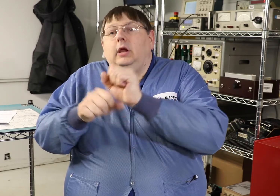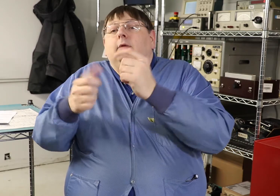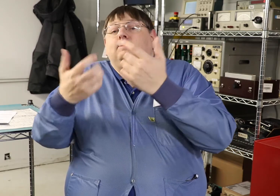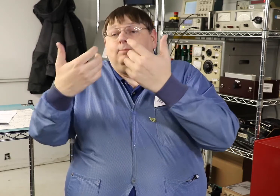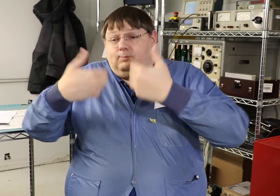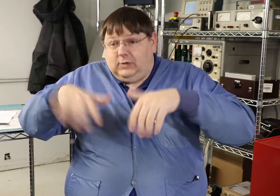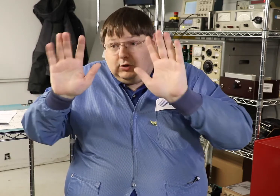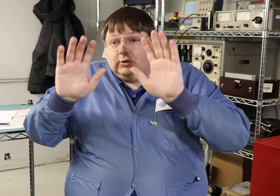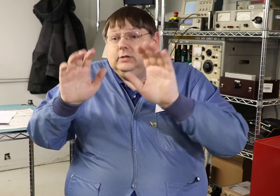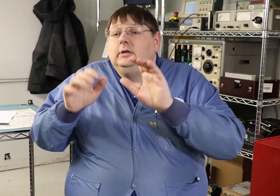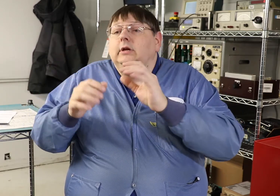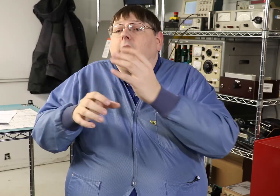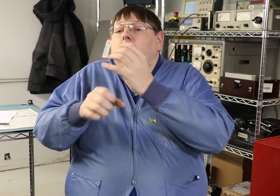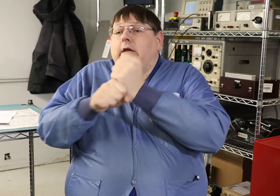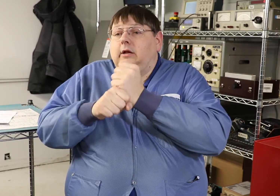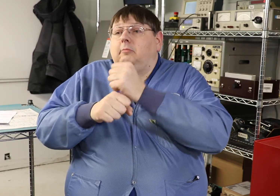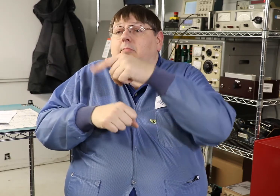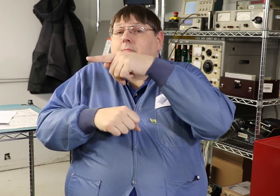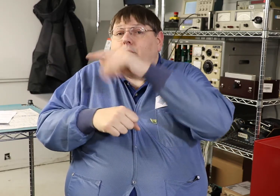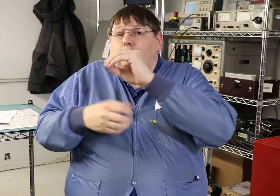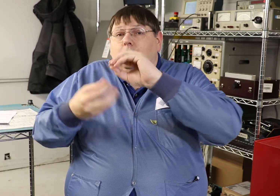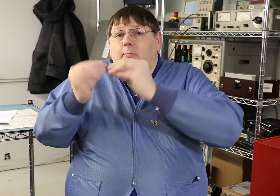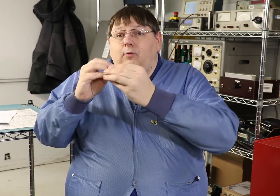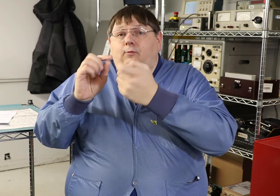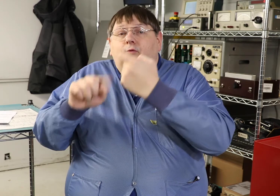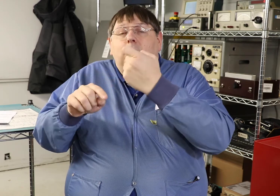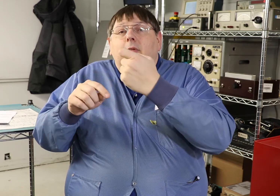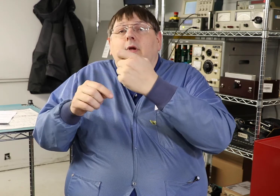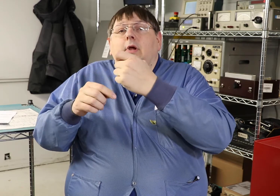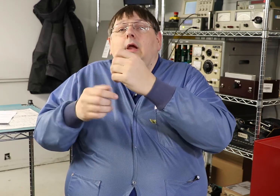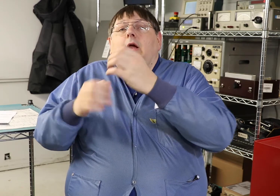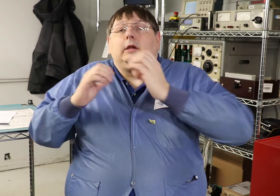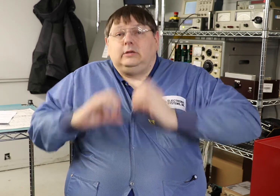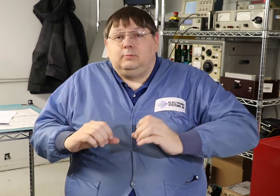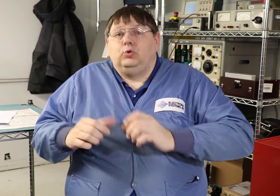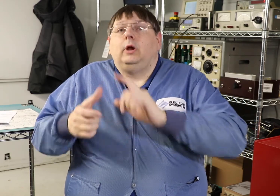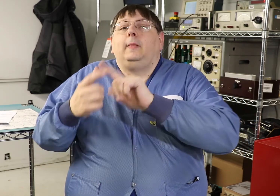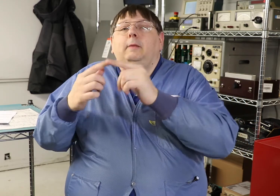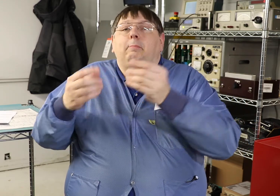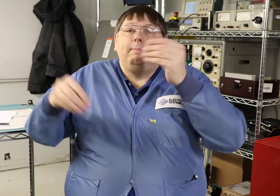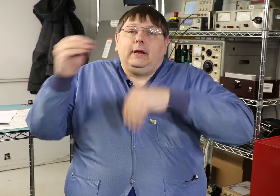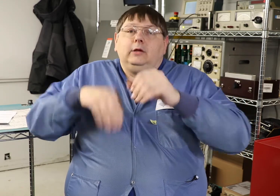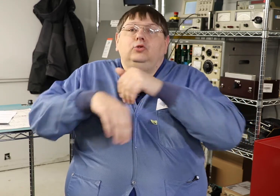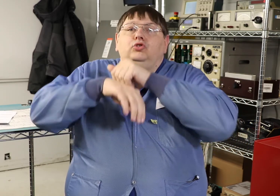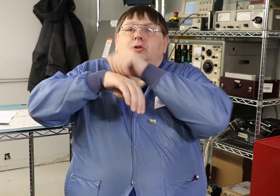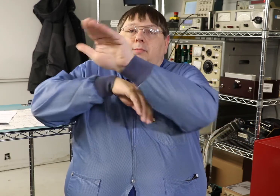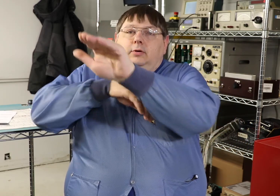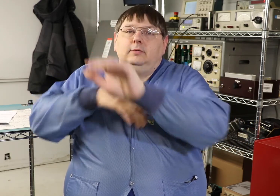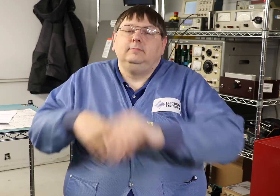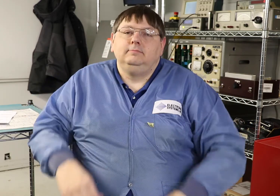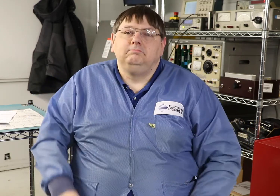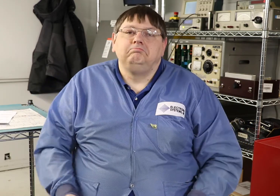When the repairs are done, I get the PO number from the customer and we pack it to ship.